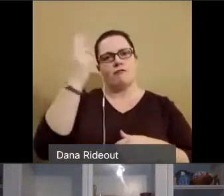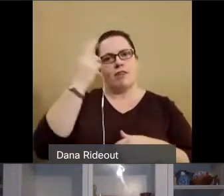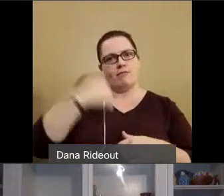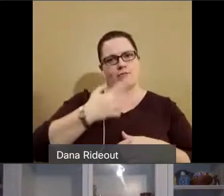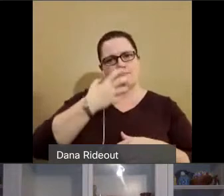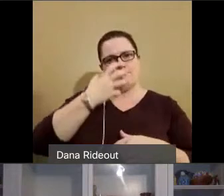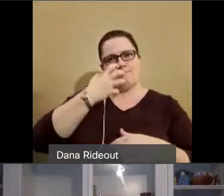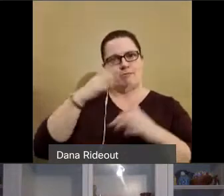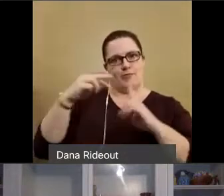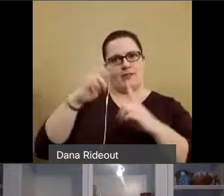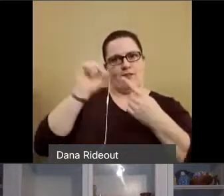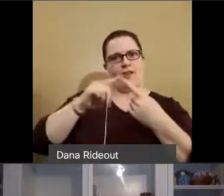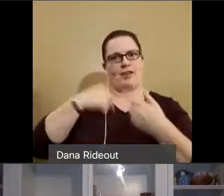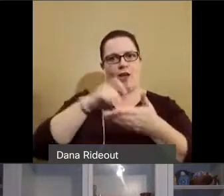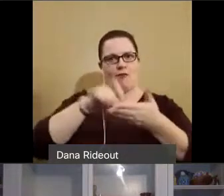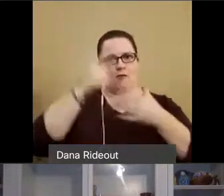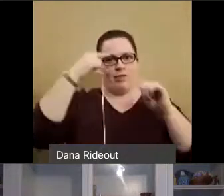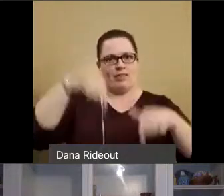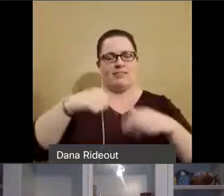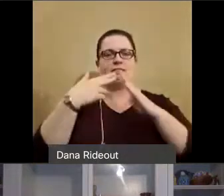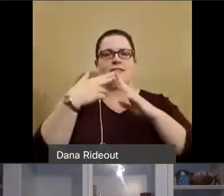A place called policy options, a Web site.